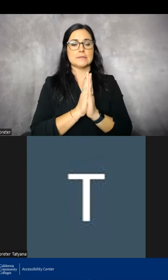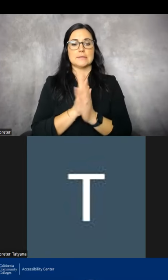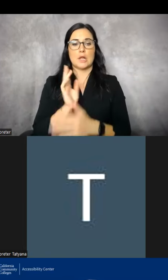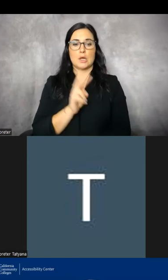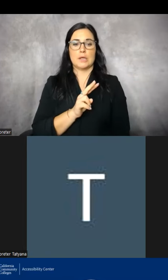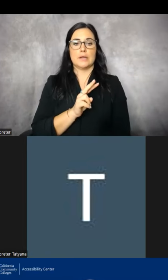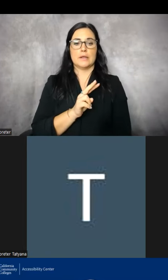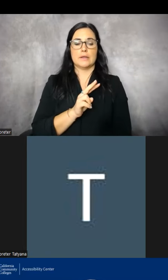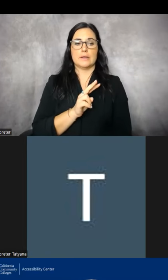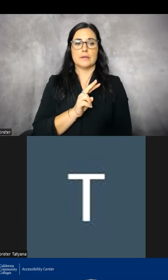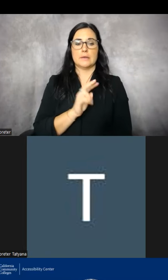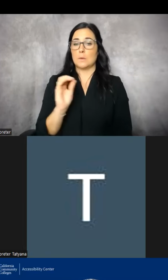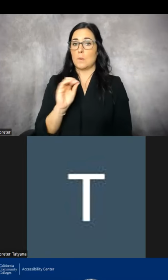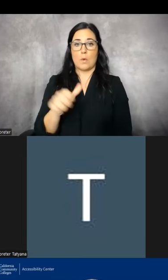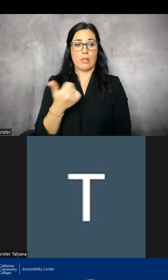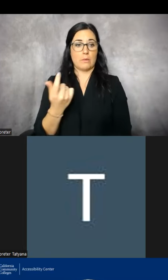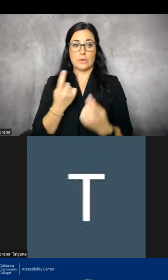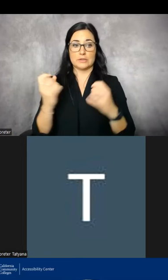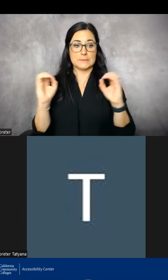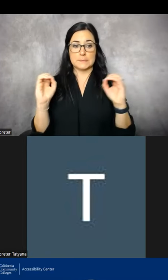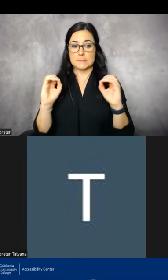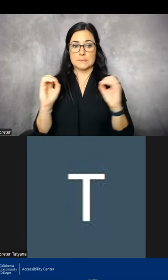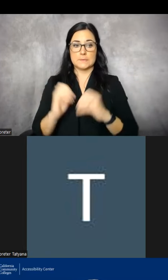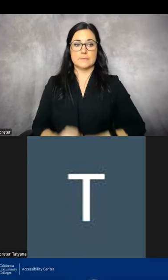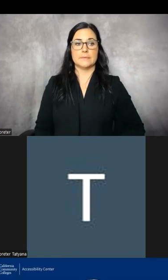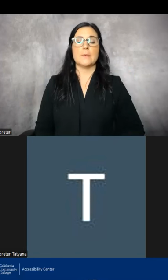No other questions? So let's proceed.